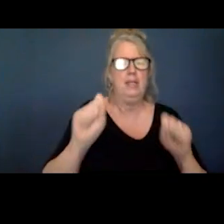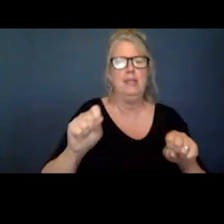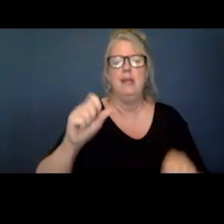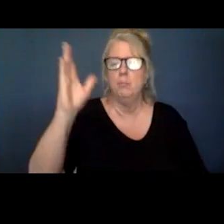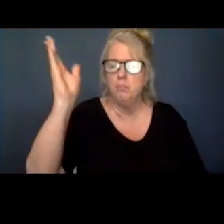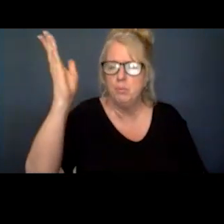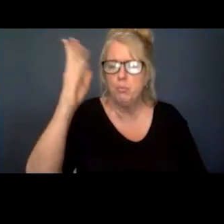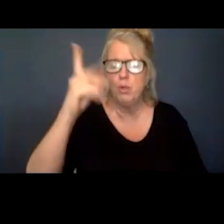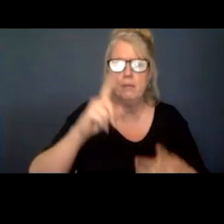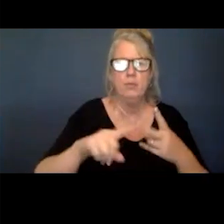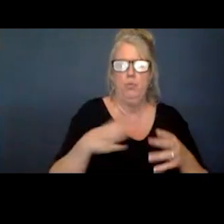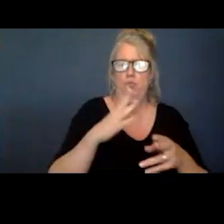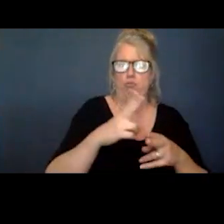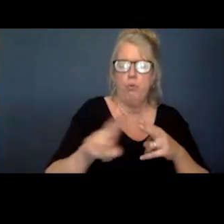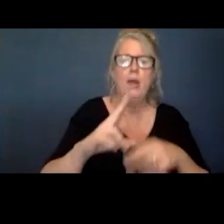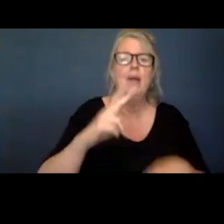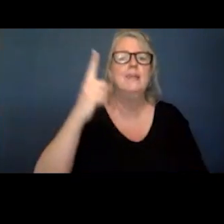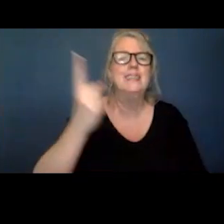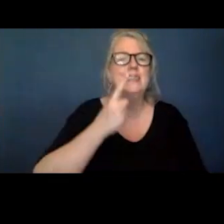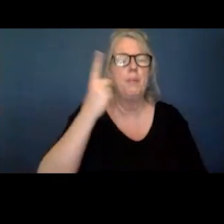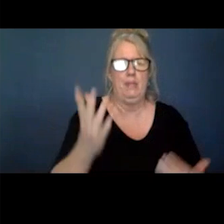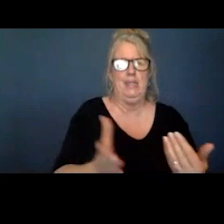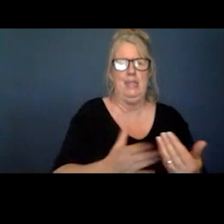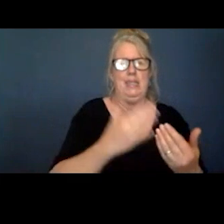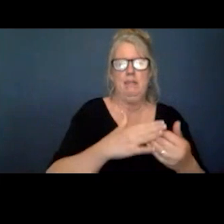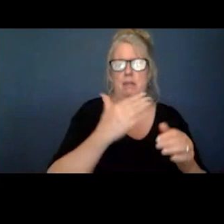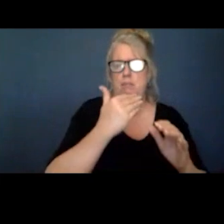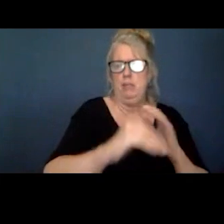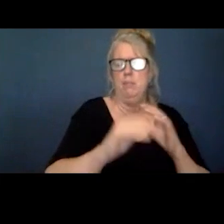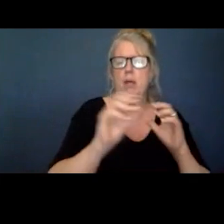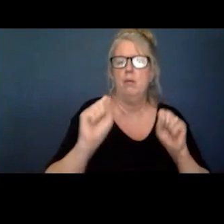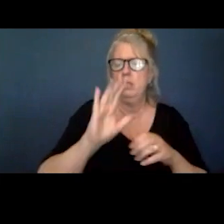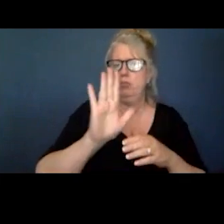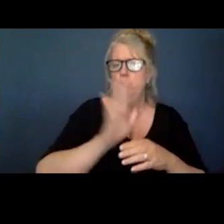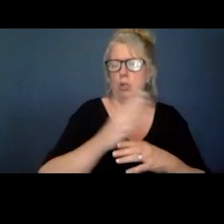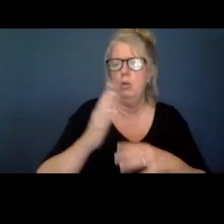or short brief, something that's easily emailed and shared to show the benefits of your project